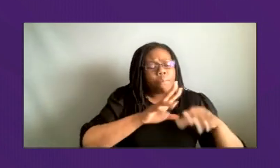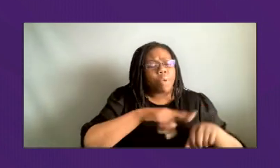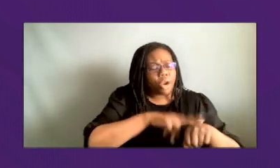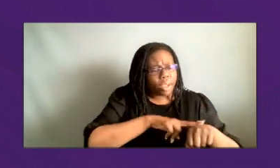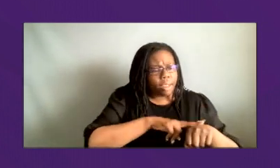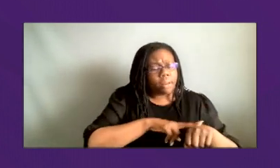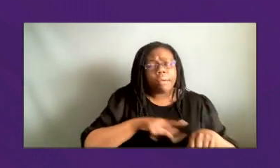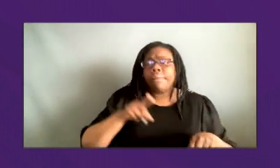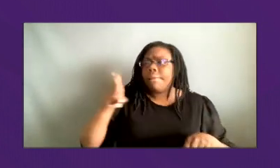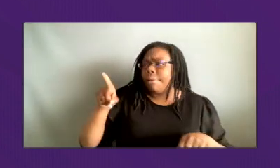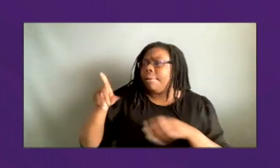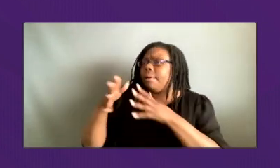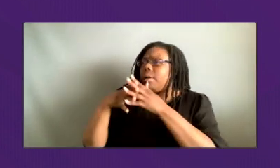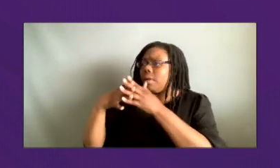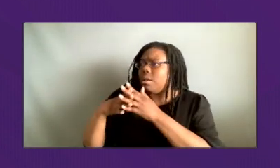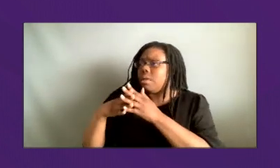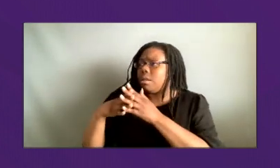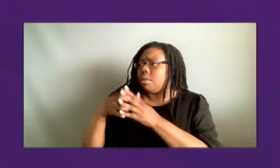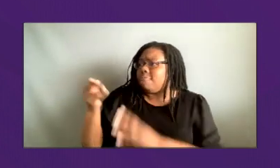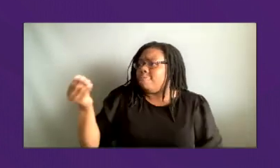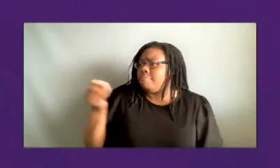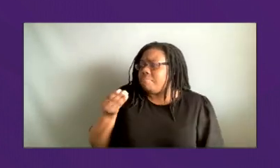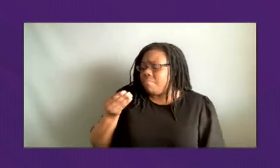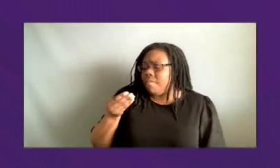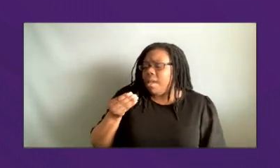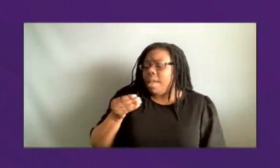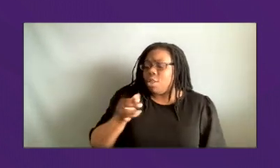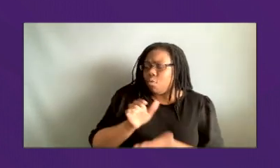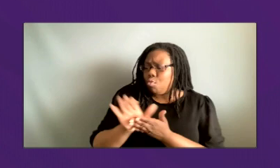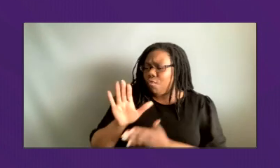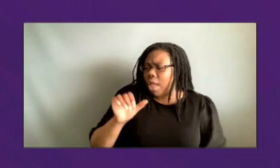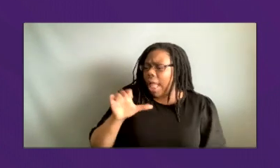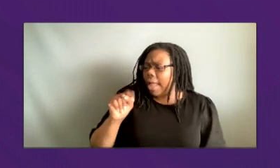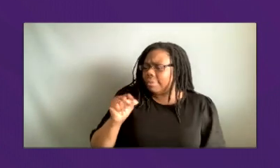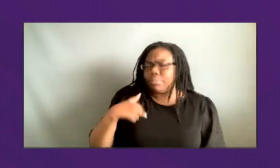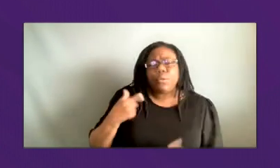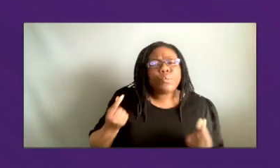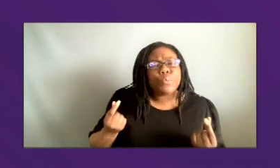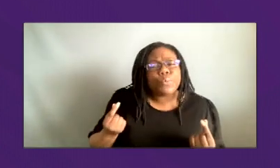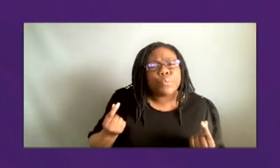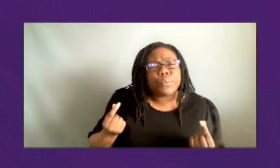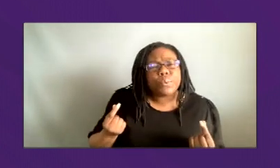After learning a little bit about the history, students are asked to complete an if-then